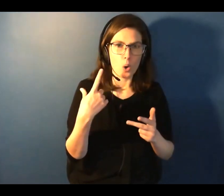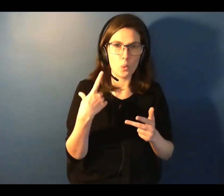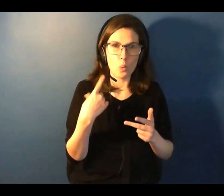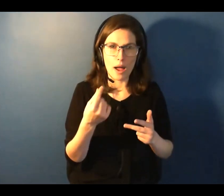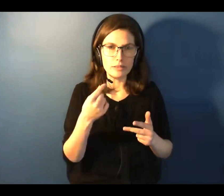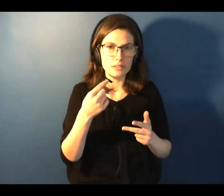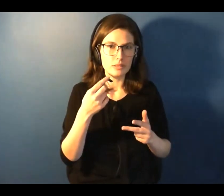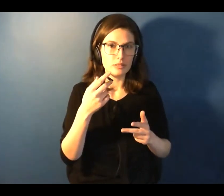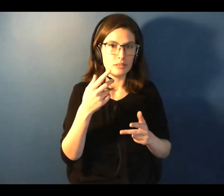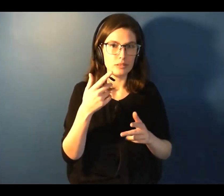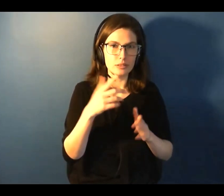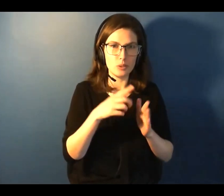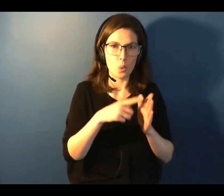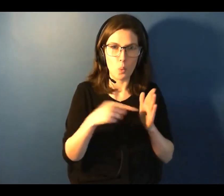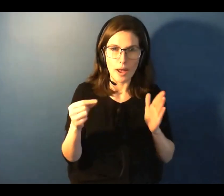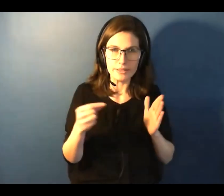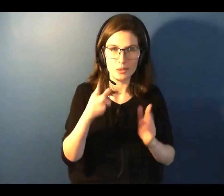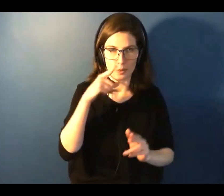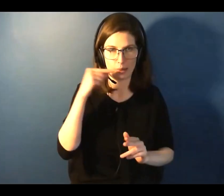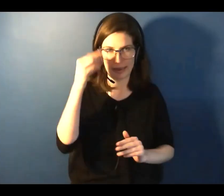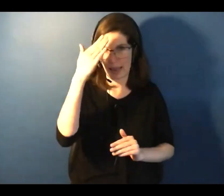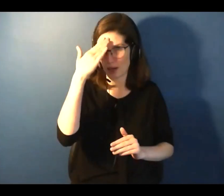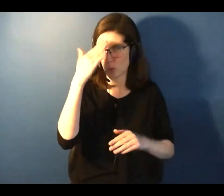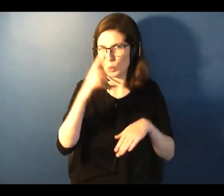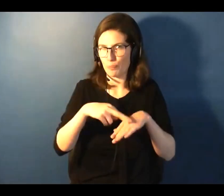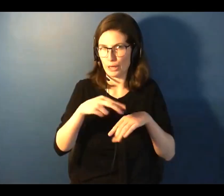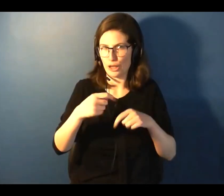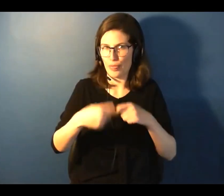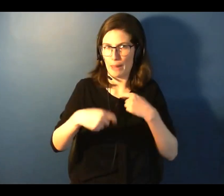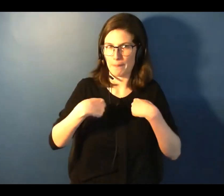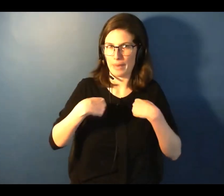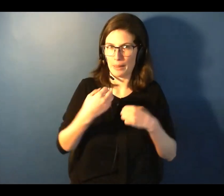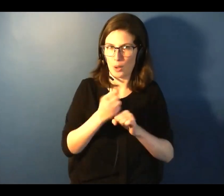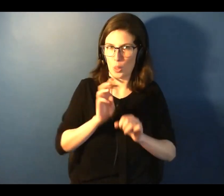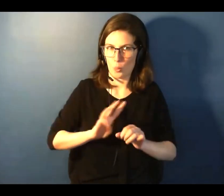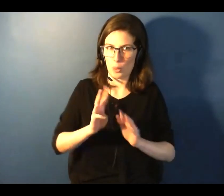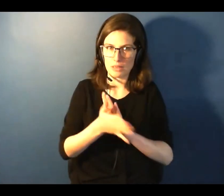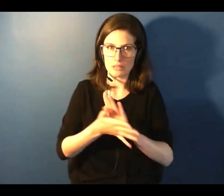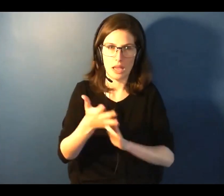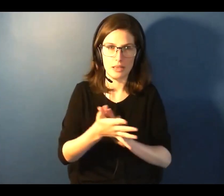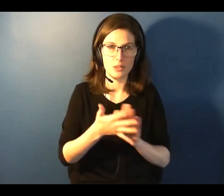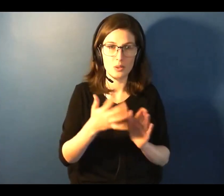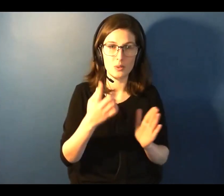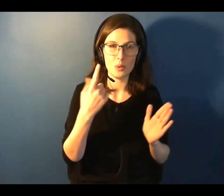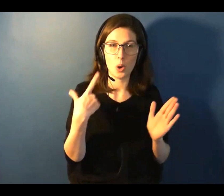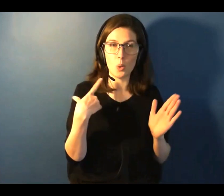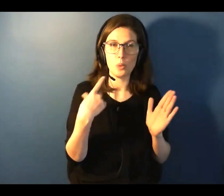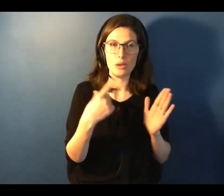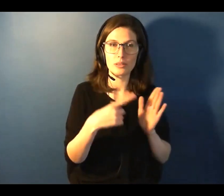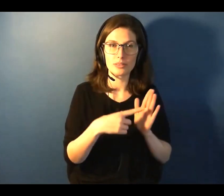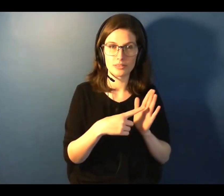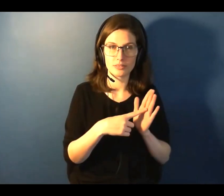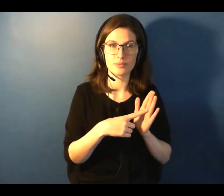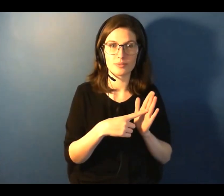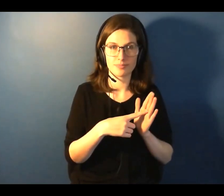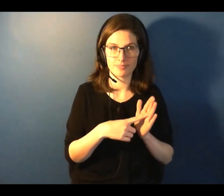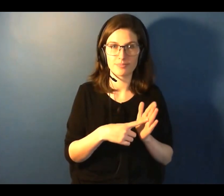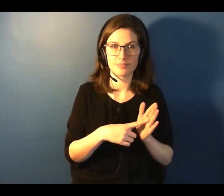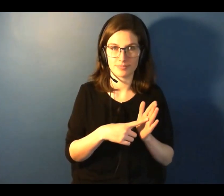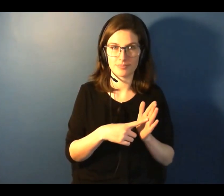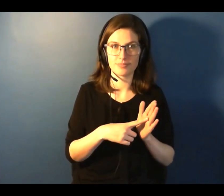than me, but like the sign for white we made into a whole poetic gesture